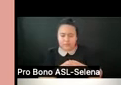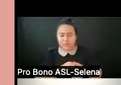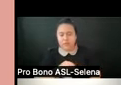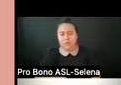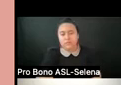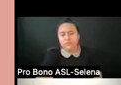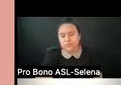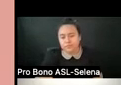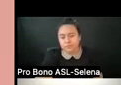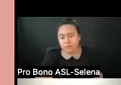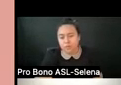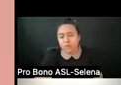All right.